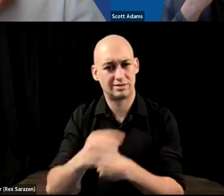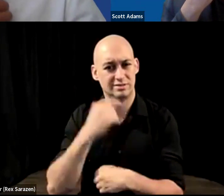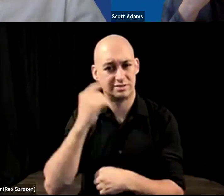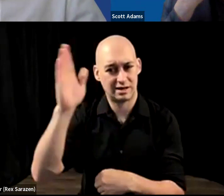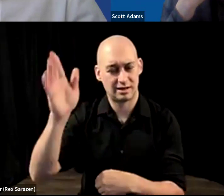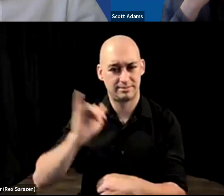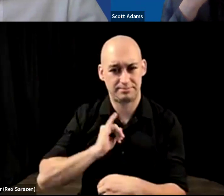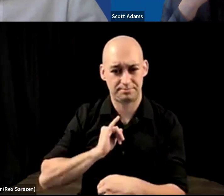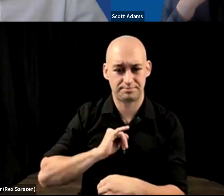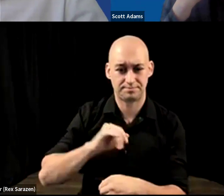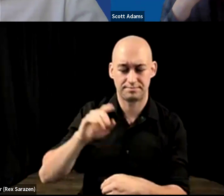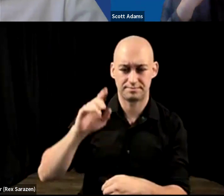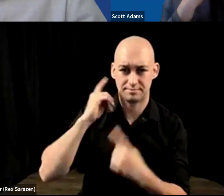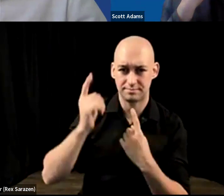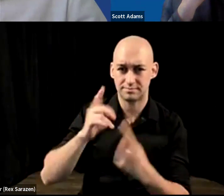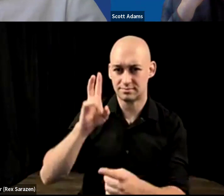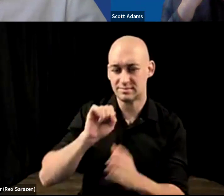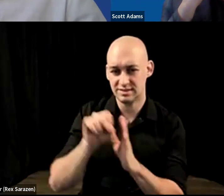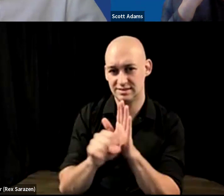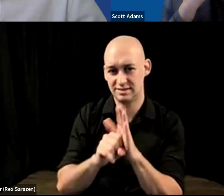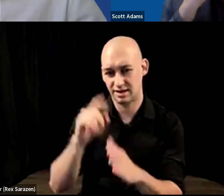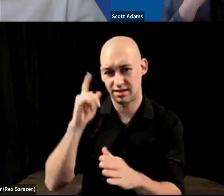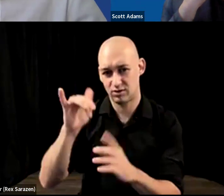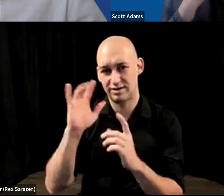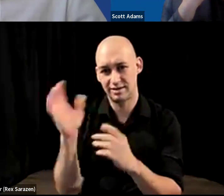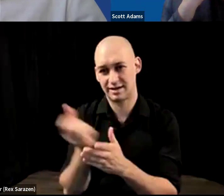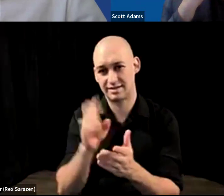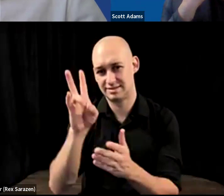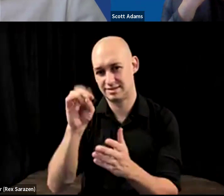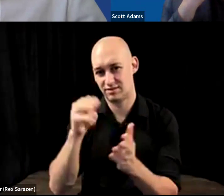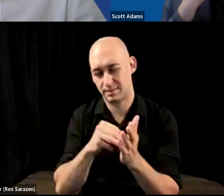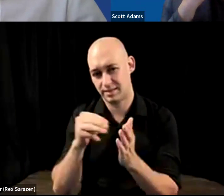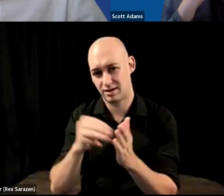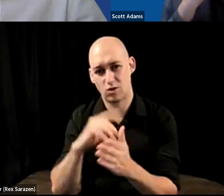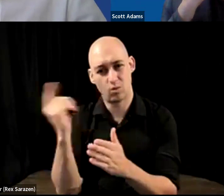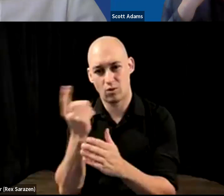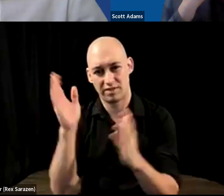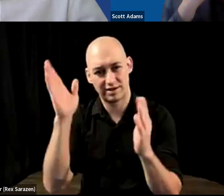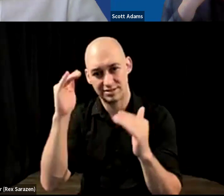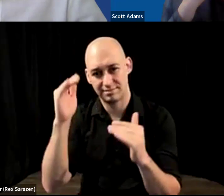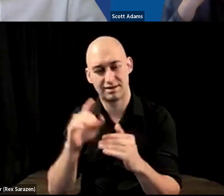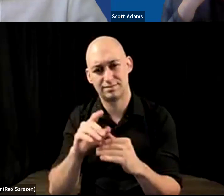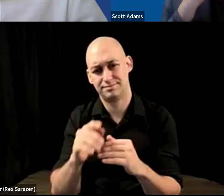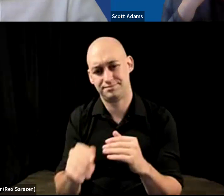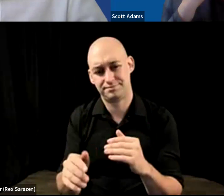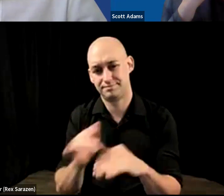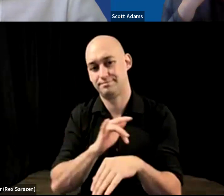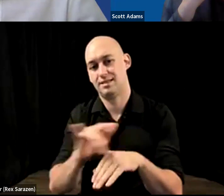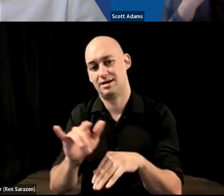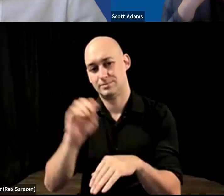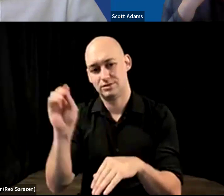of California is getting 70 million but of that we only anticipate up to blank percentage or up to 35